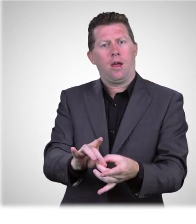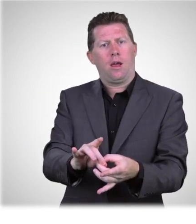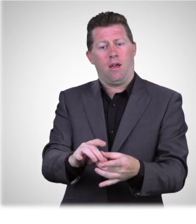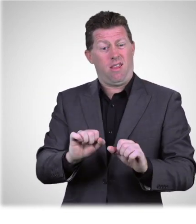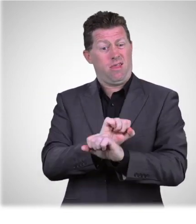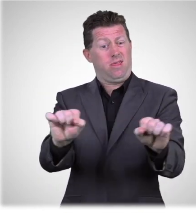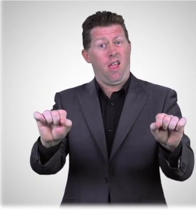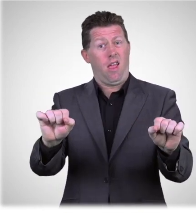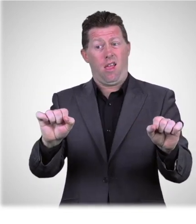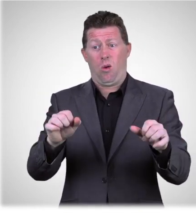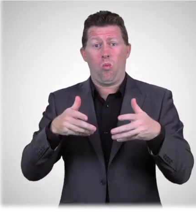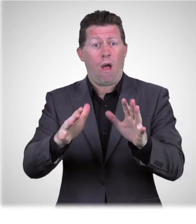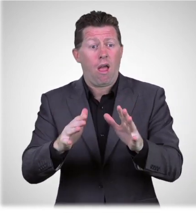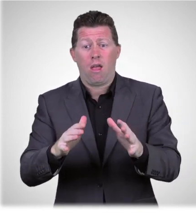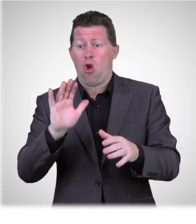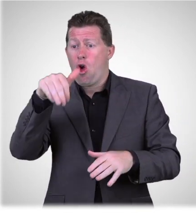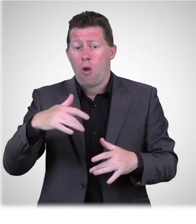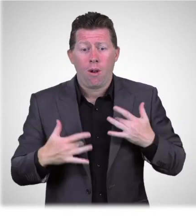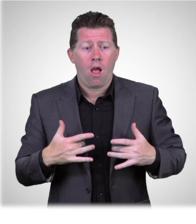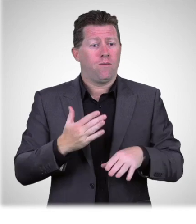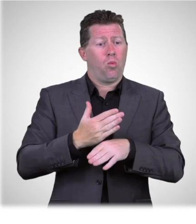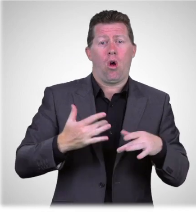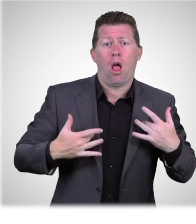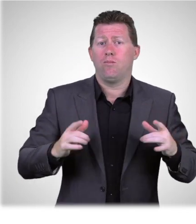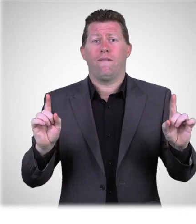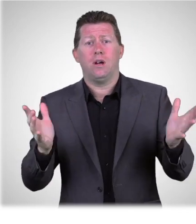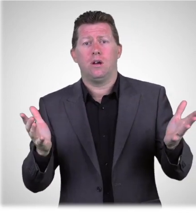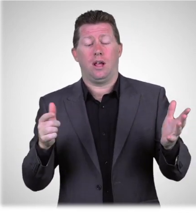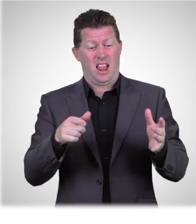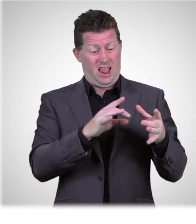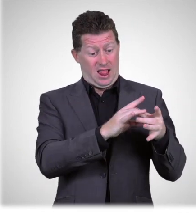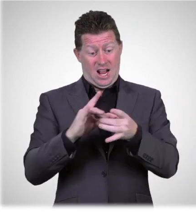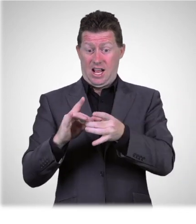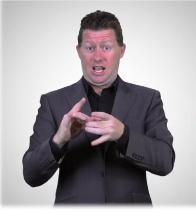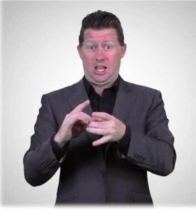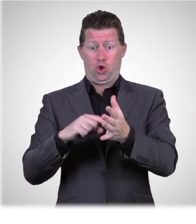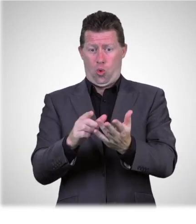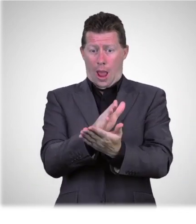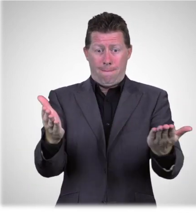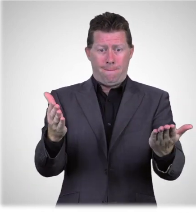in their own professional practice. Explicitly linking the activity to professional practice,